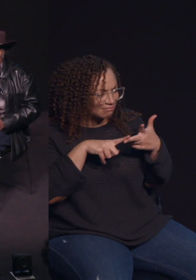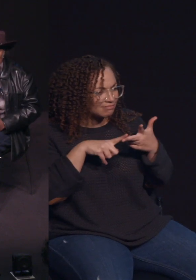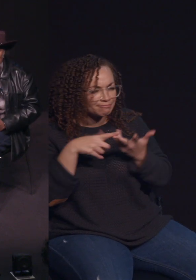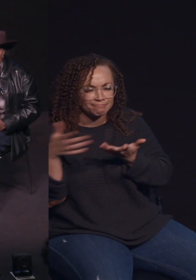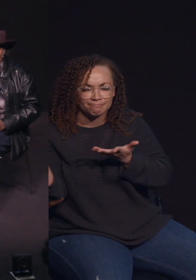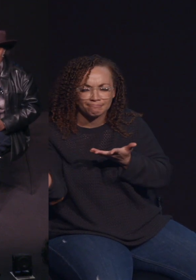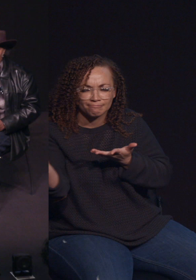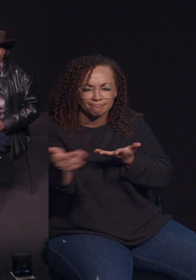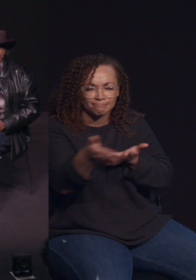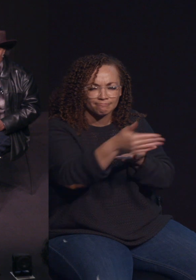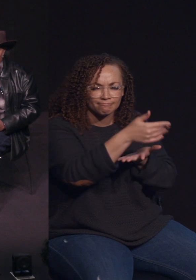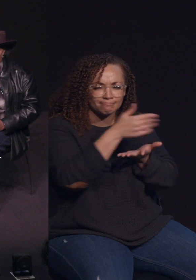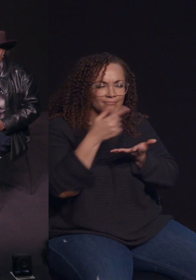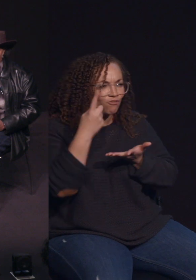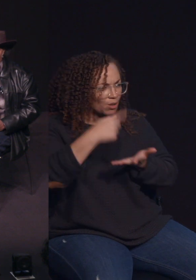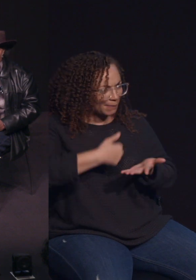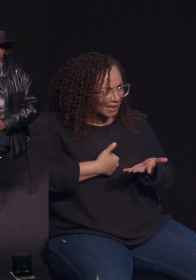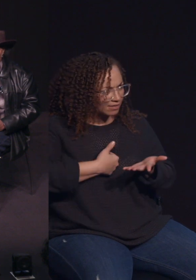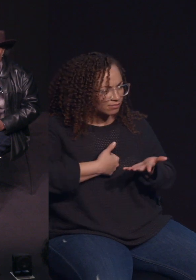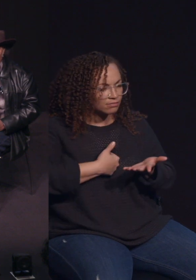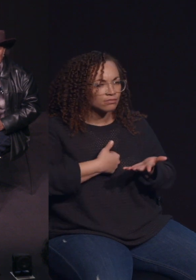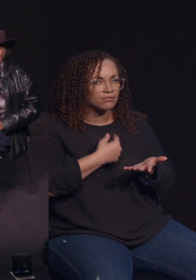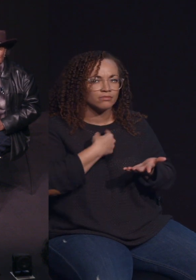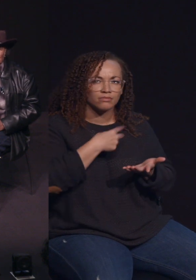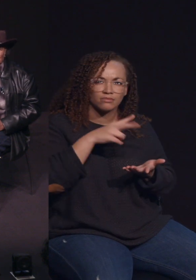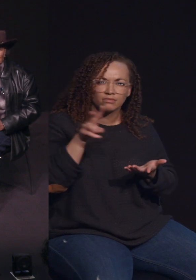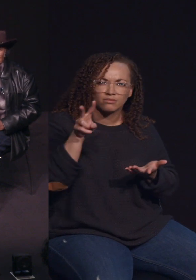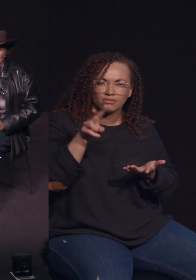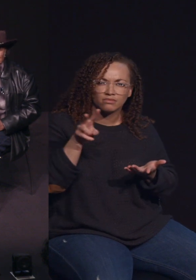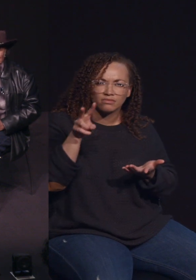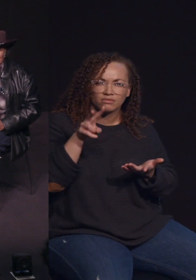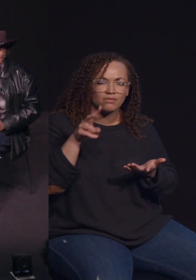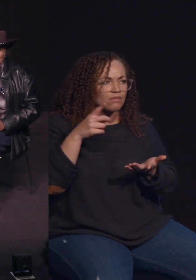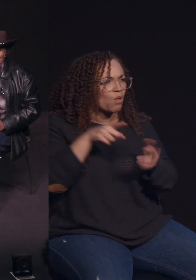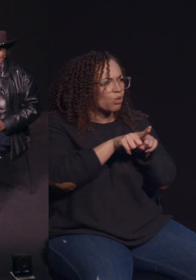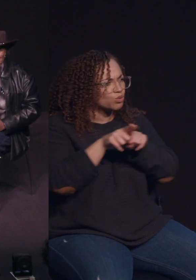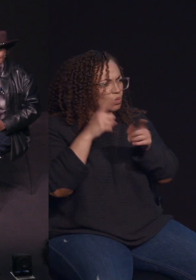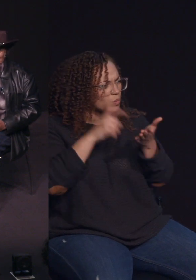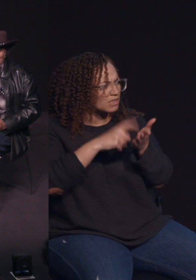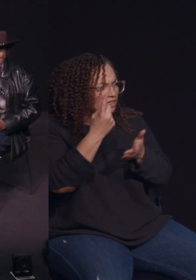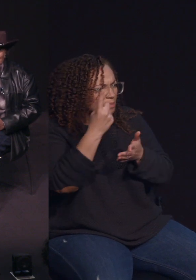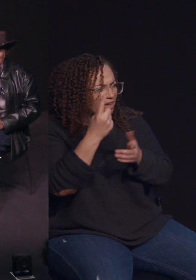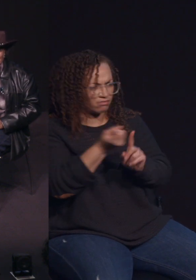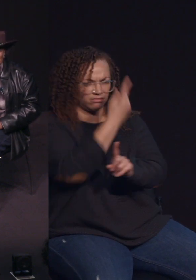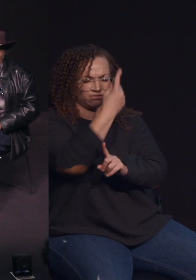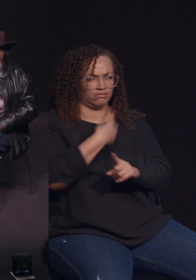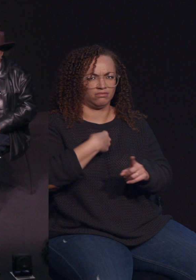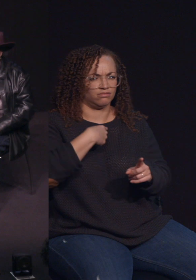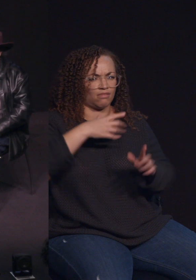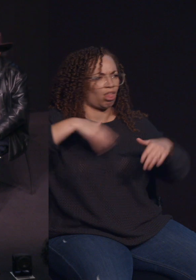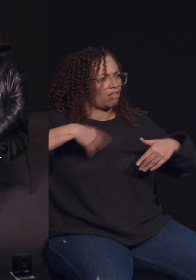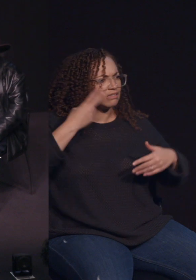I'd never seen before. It was marshmallows.